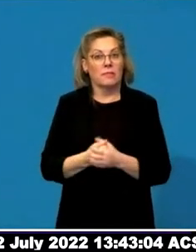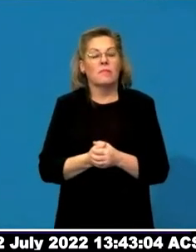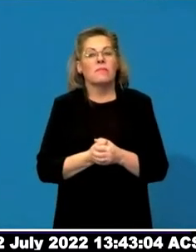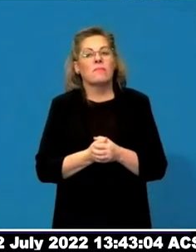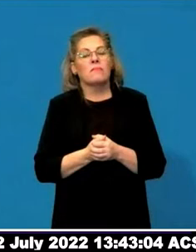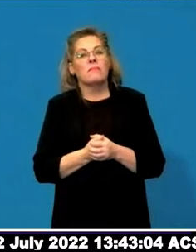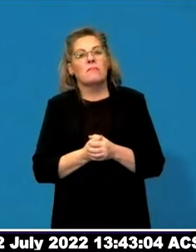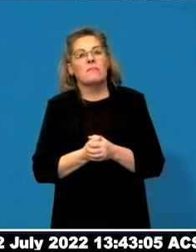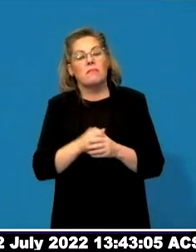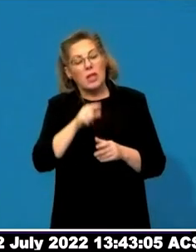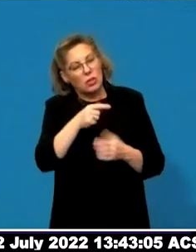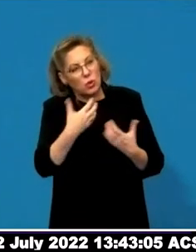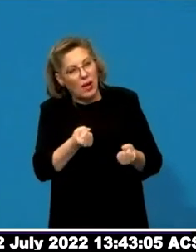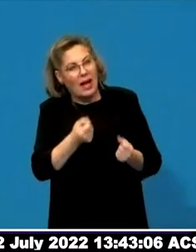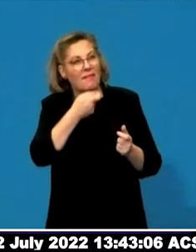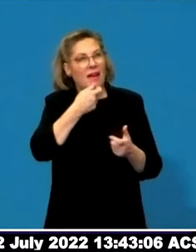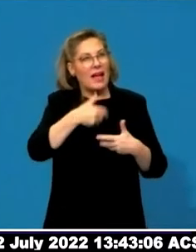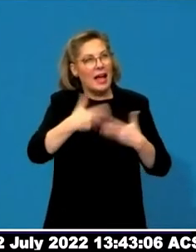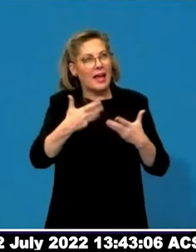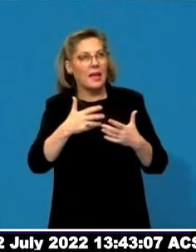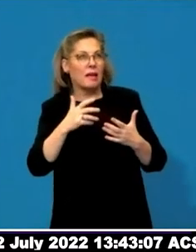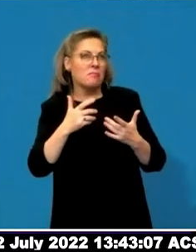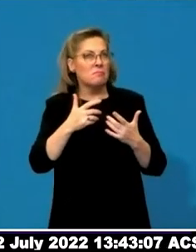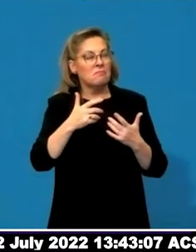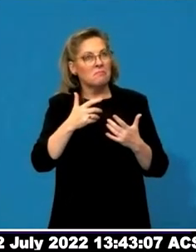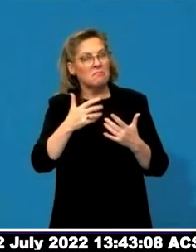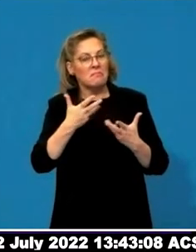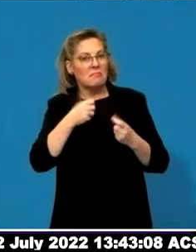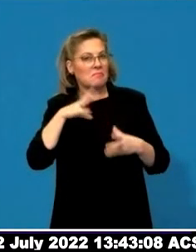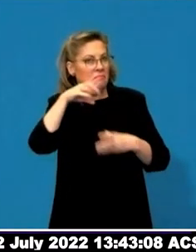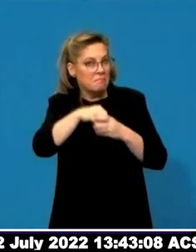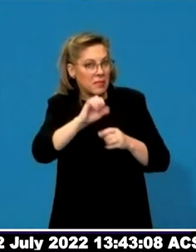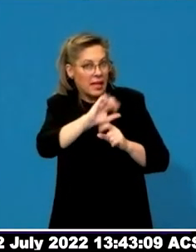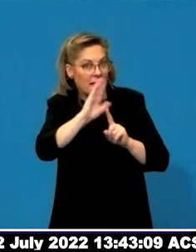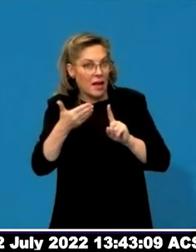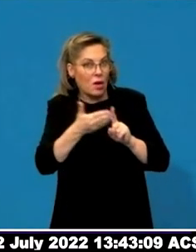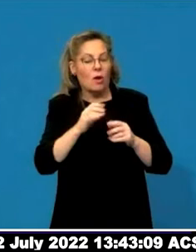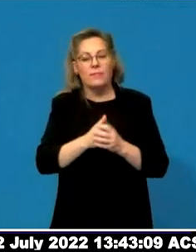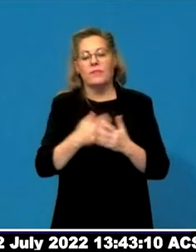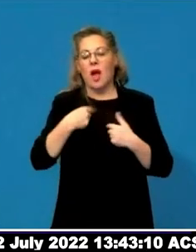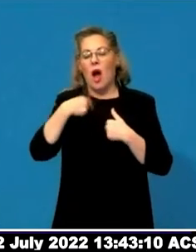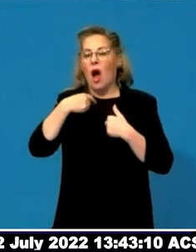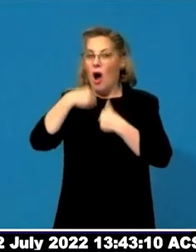MS McRAE: I haven't directly, but I have known that participant for almost 18 years now. MS McMAHON: I see.